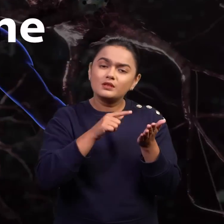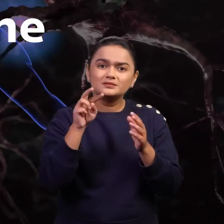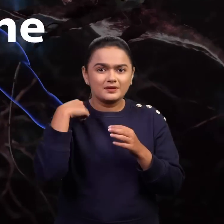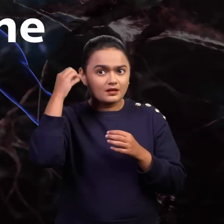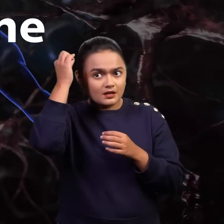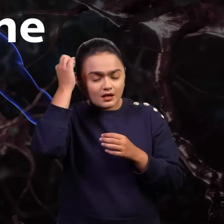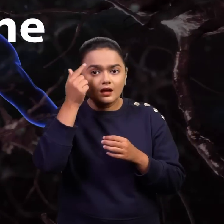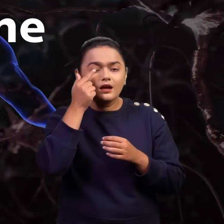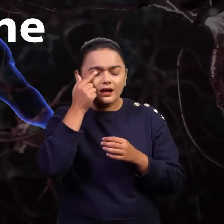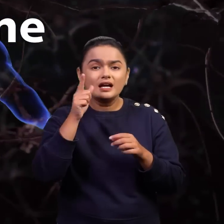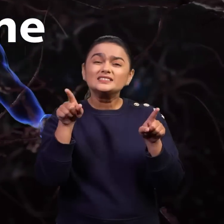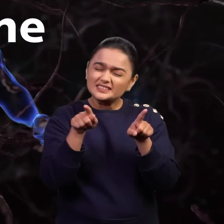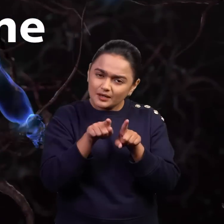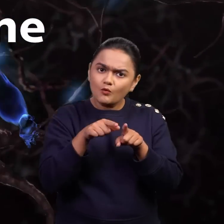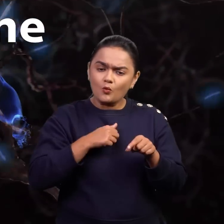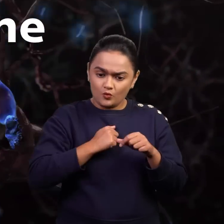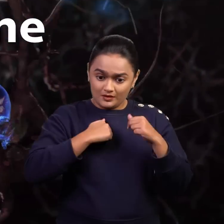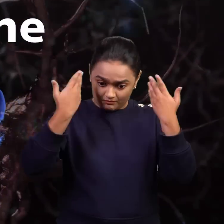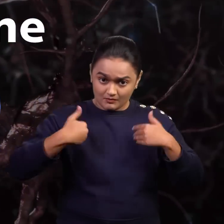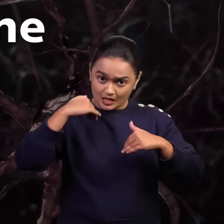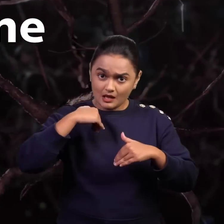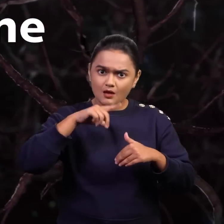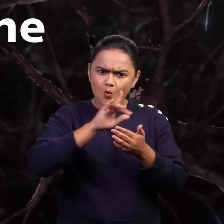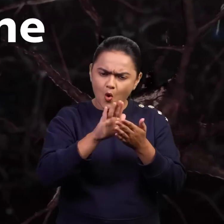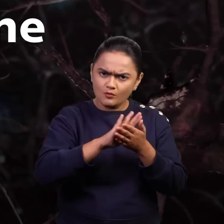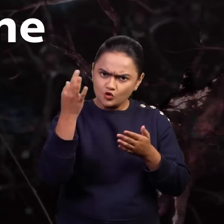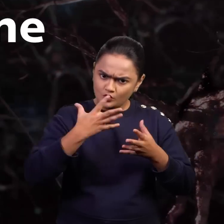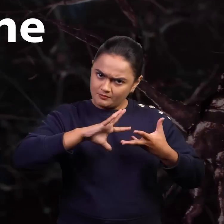Just like hair and eyes, our body produces a hormone